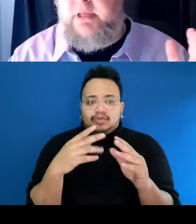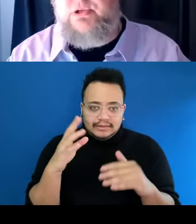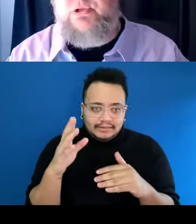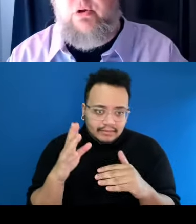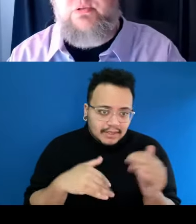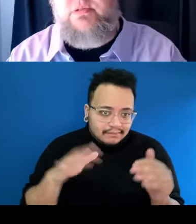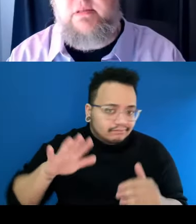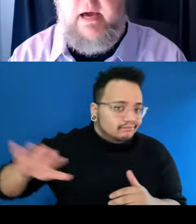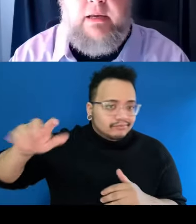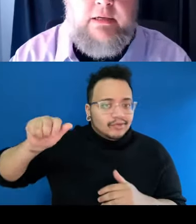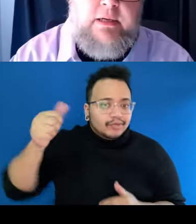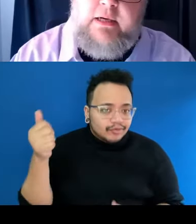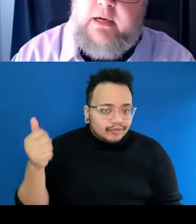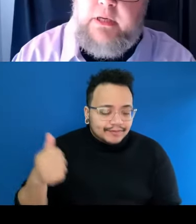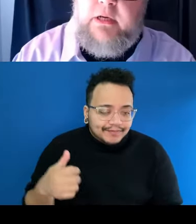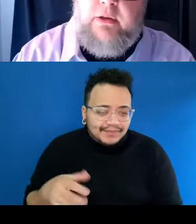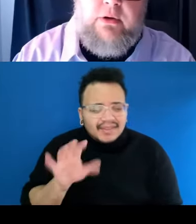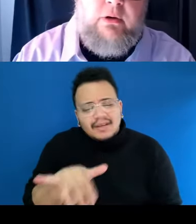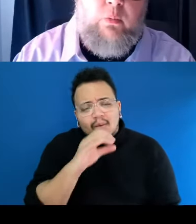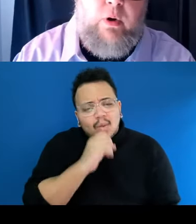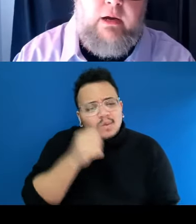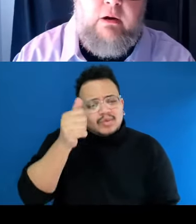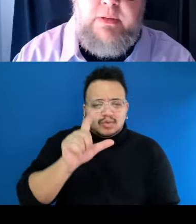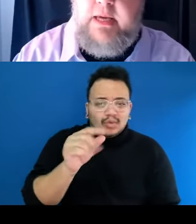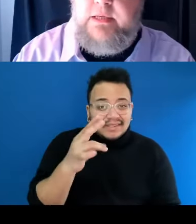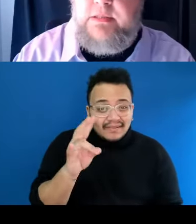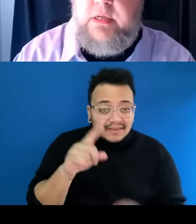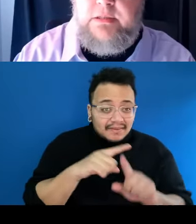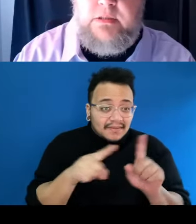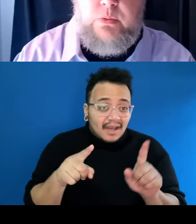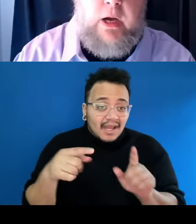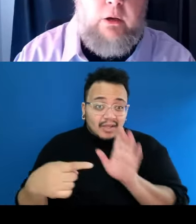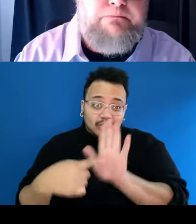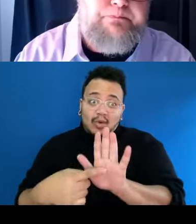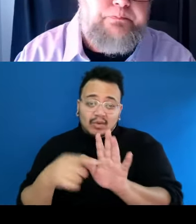but it shows that in other YRBS studies as well.